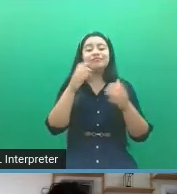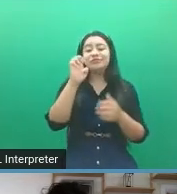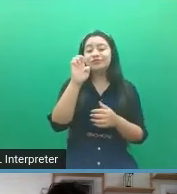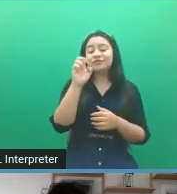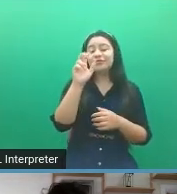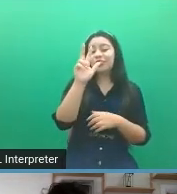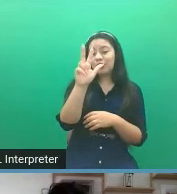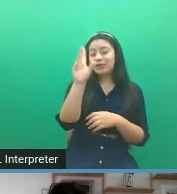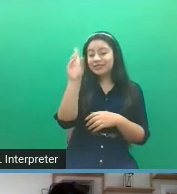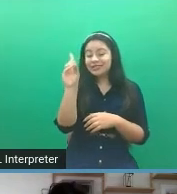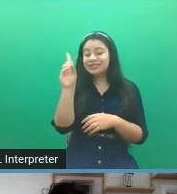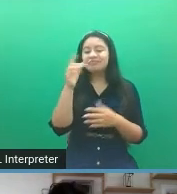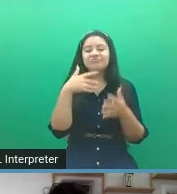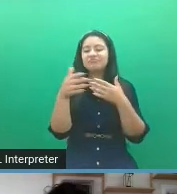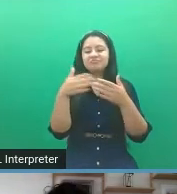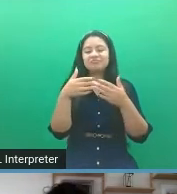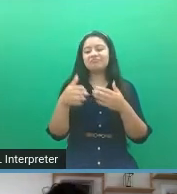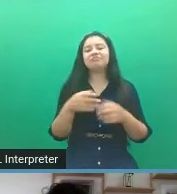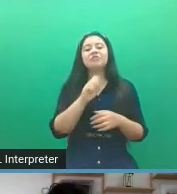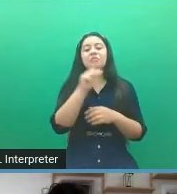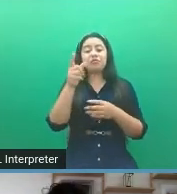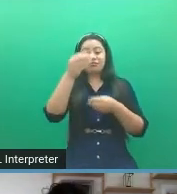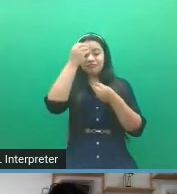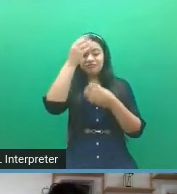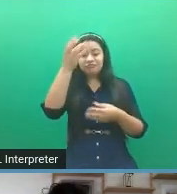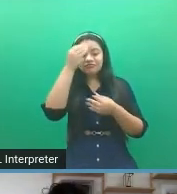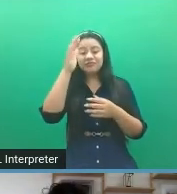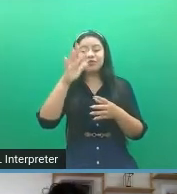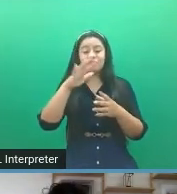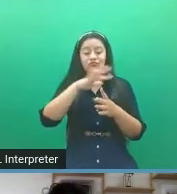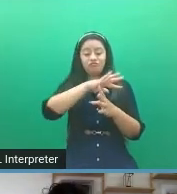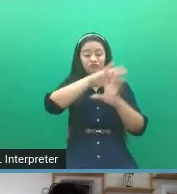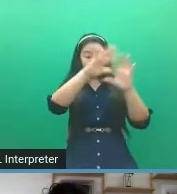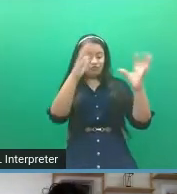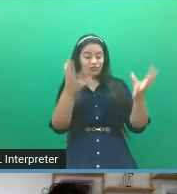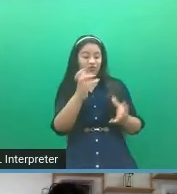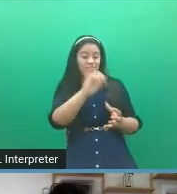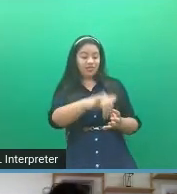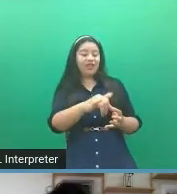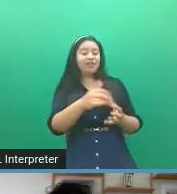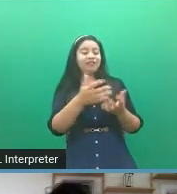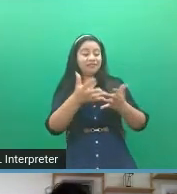All of the associated information and data around that object is digital. It's not being written on,